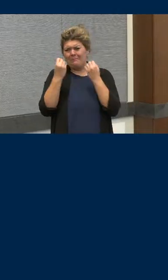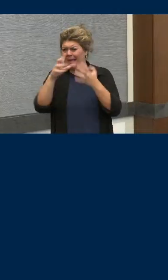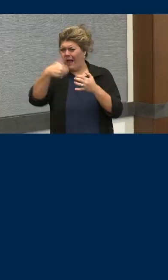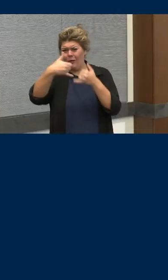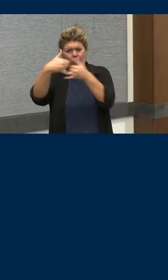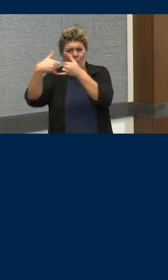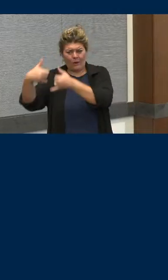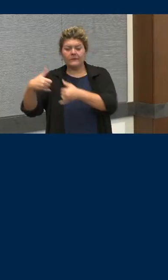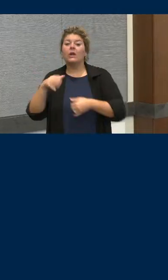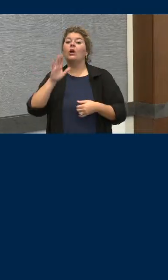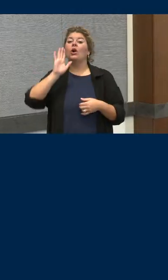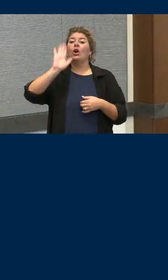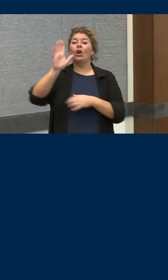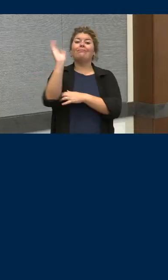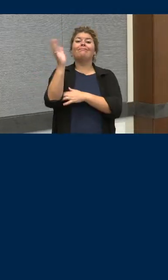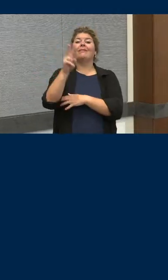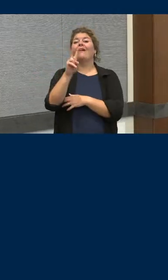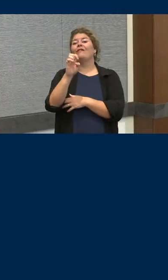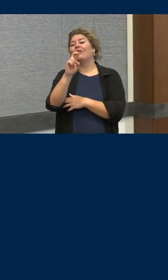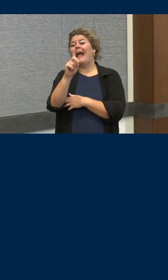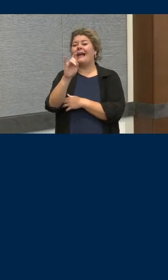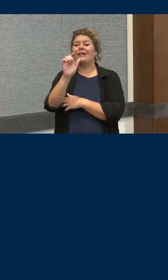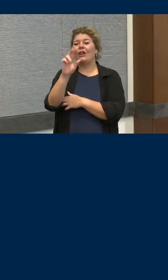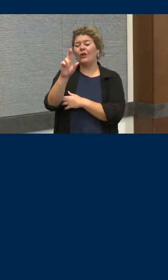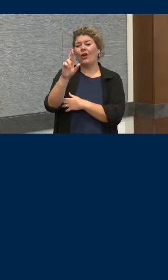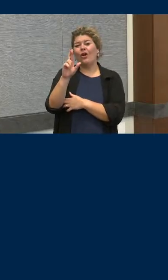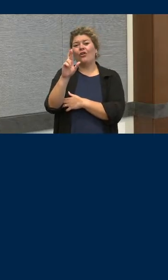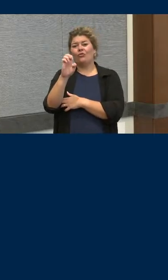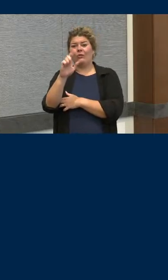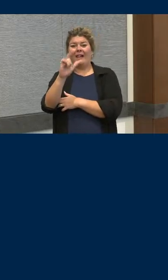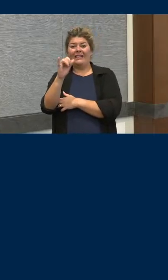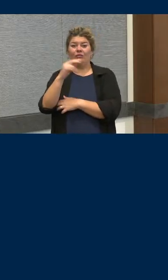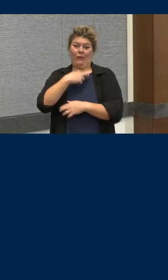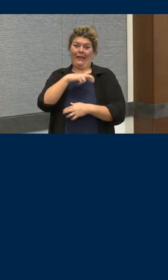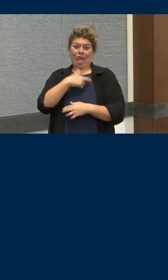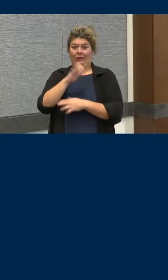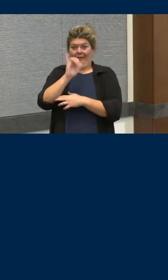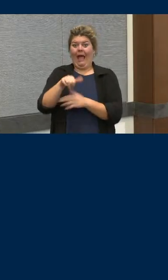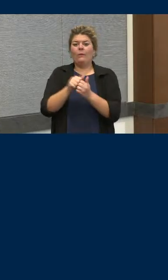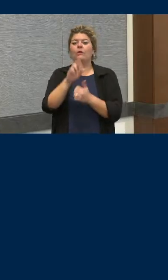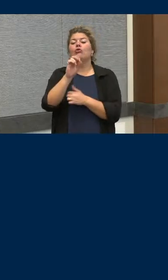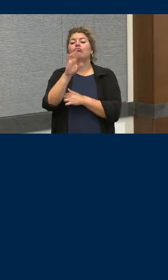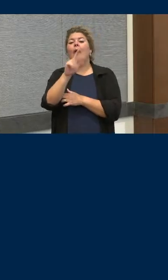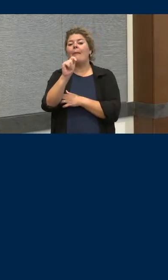in Robert Frank's The Americans, investigates the work